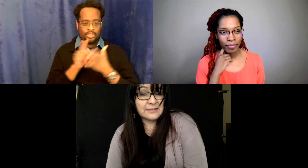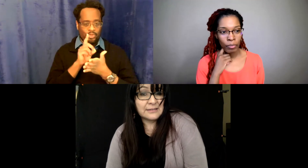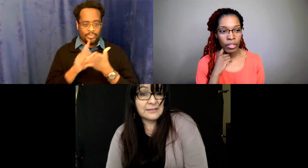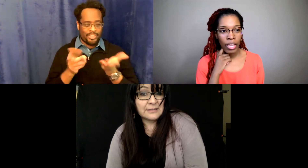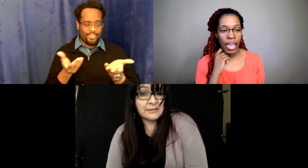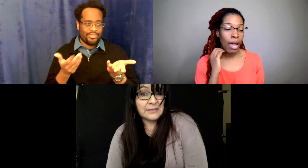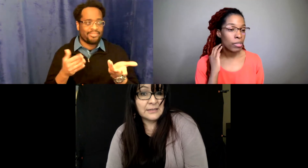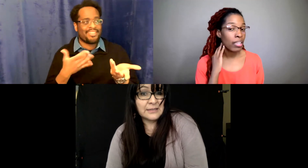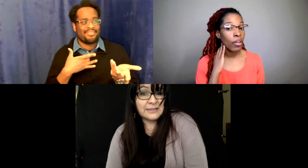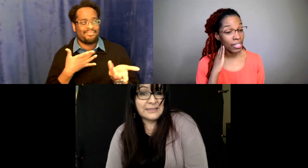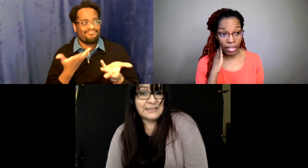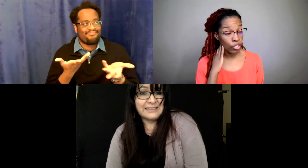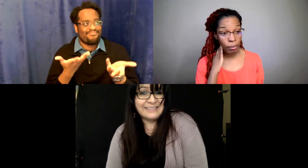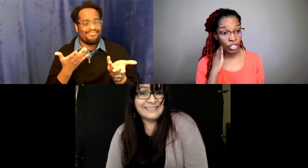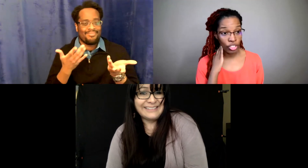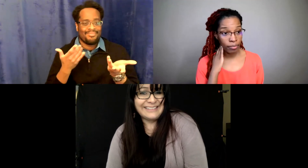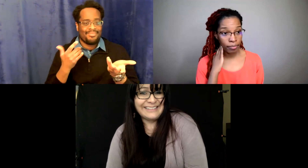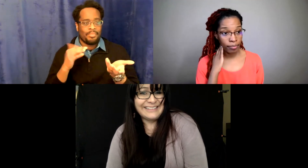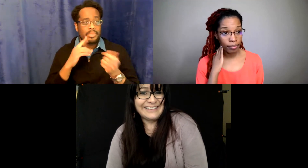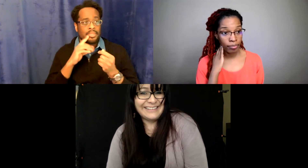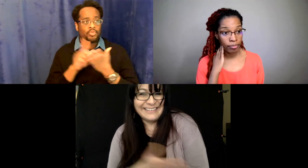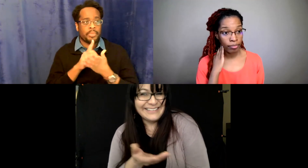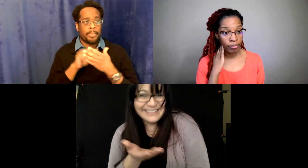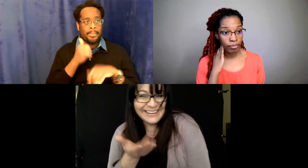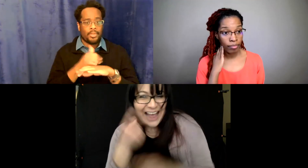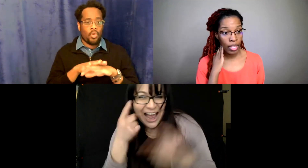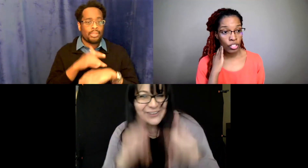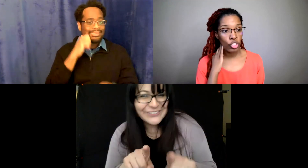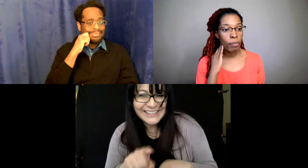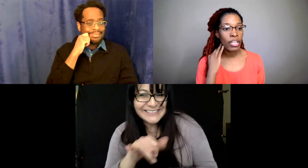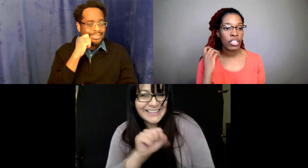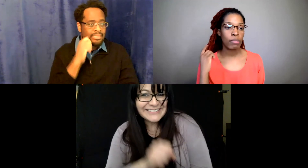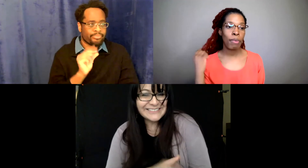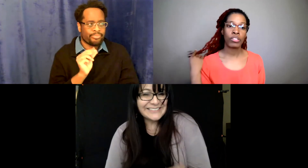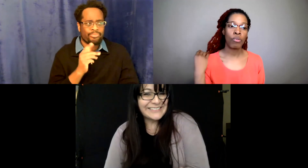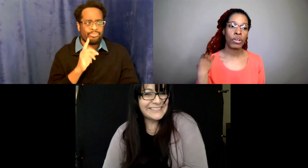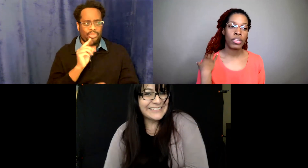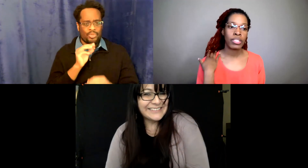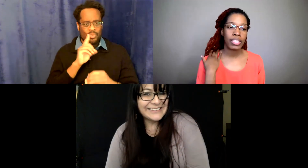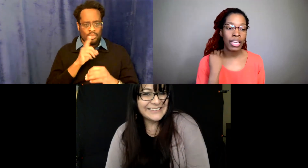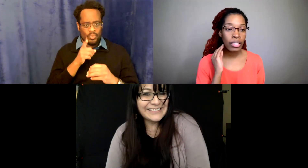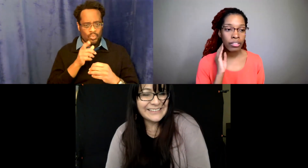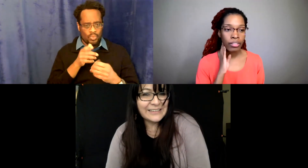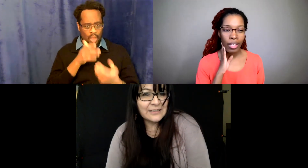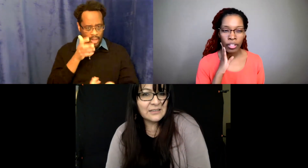well i would say no that's not discrimination discrimination is based on skin color